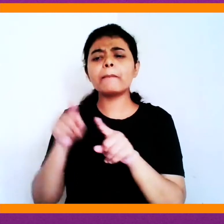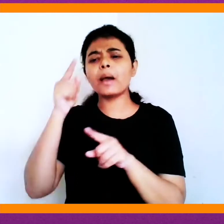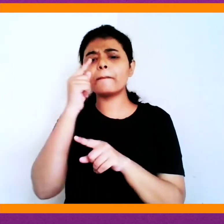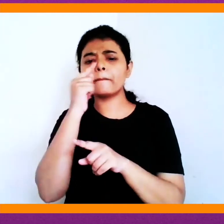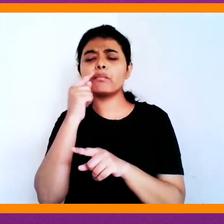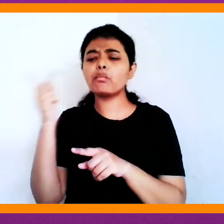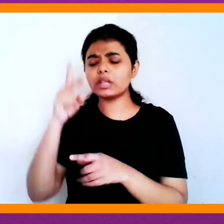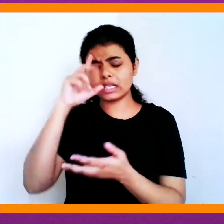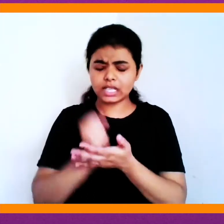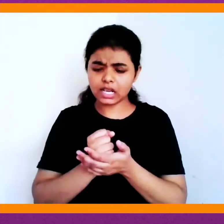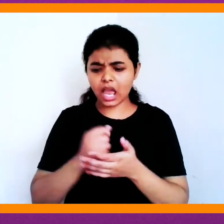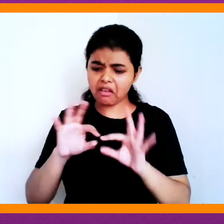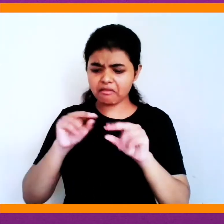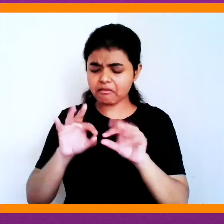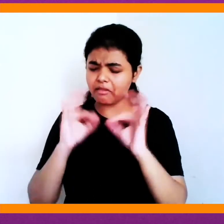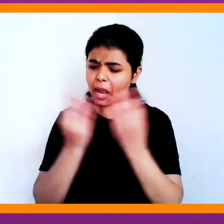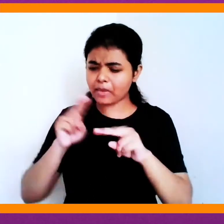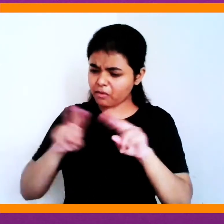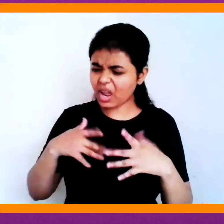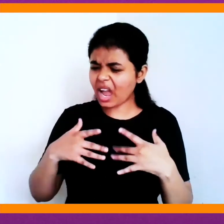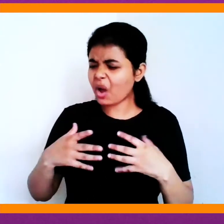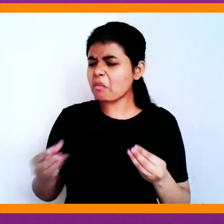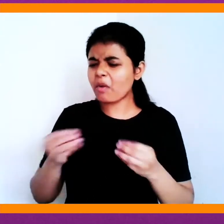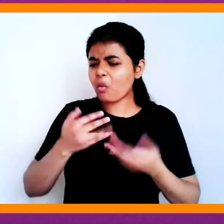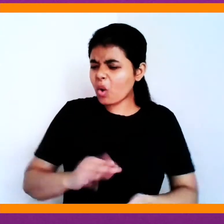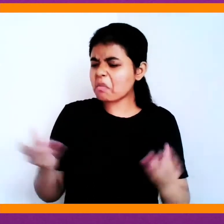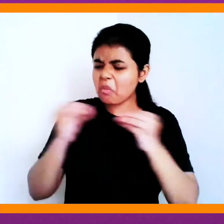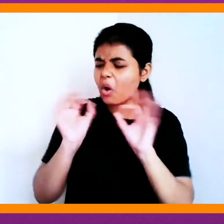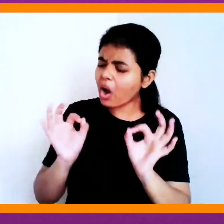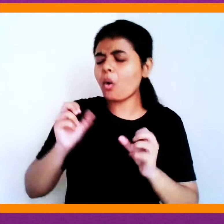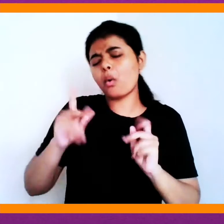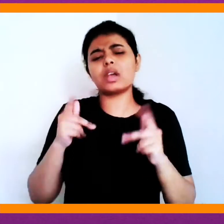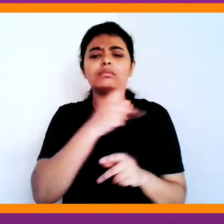not planning to have children at all then having a permanent sterilization or a permanent family